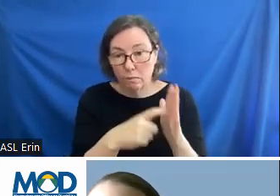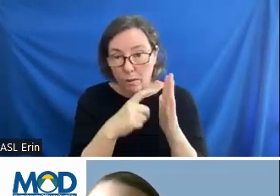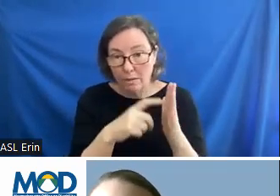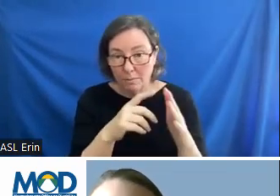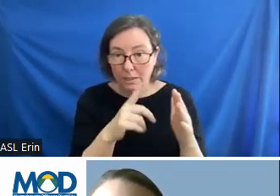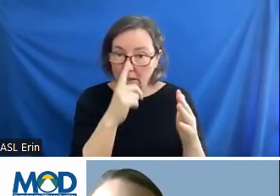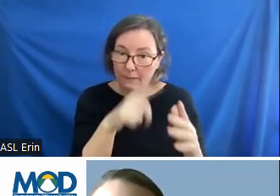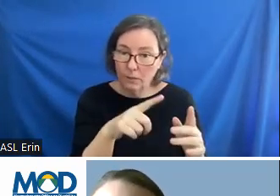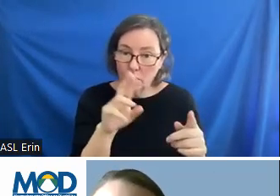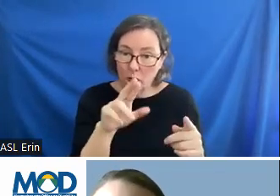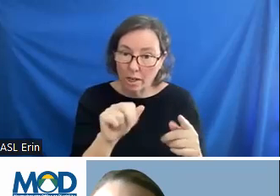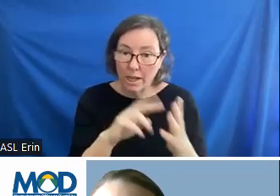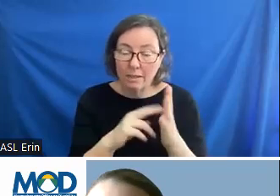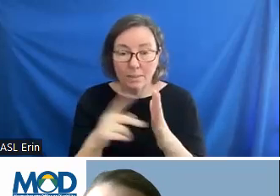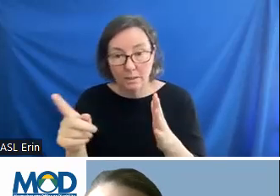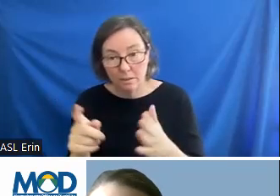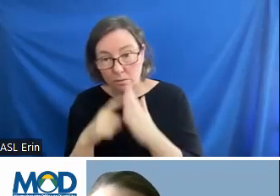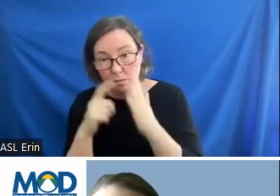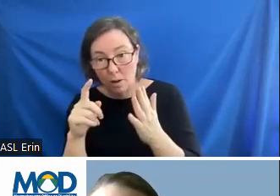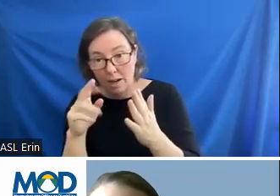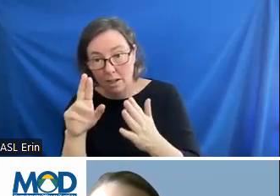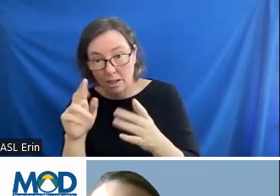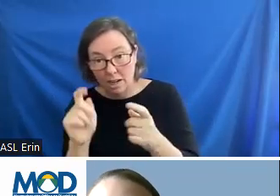the need for the accommodation is probably going to be more clear.